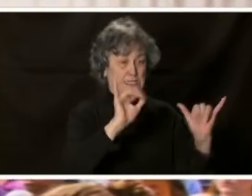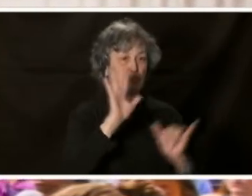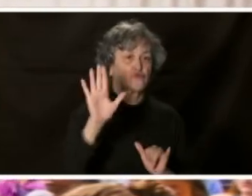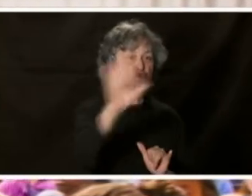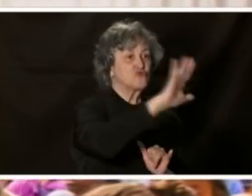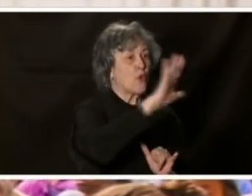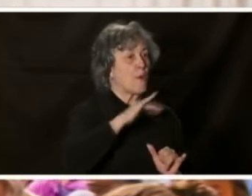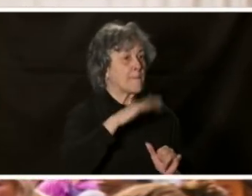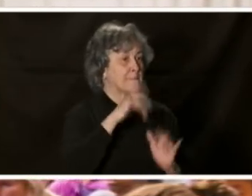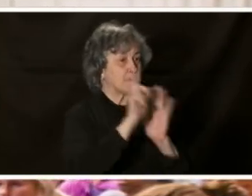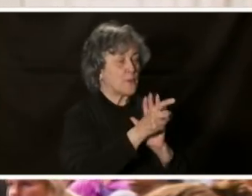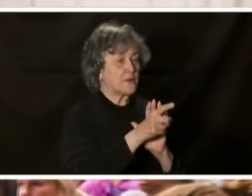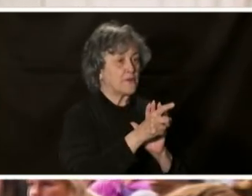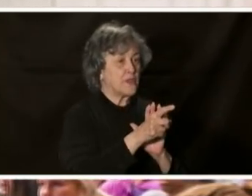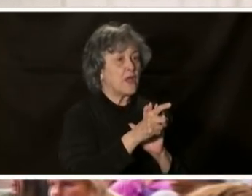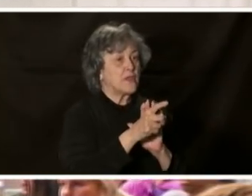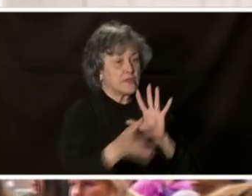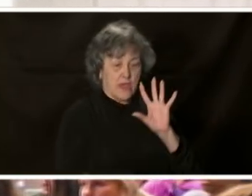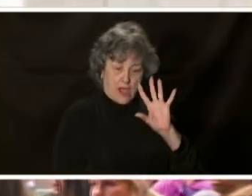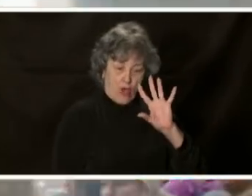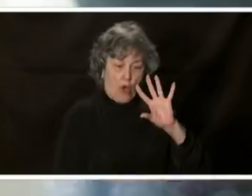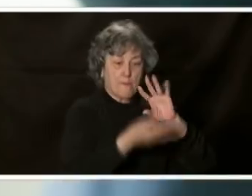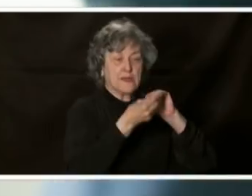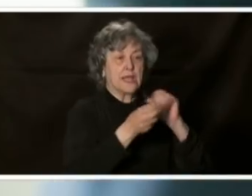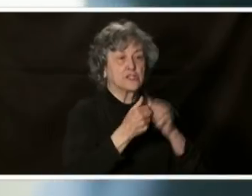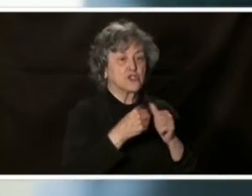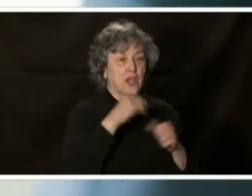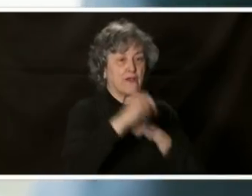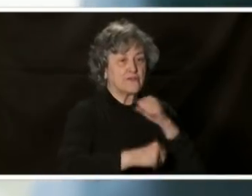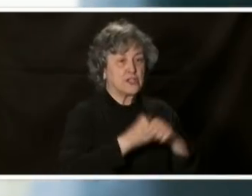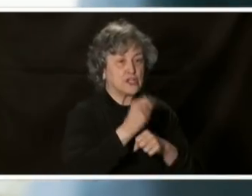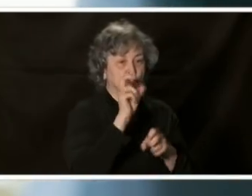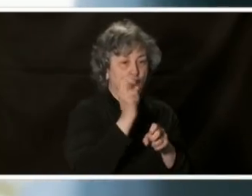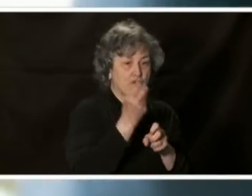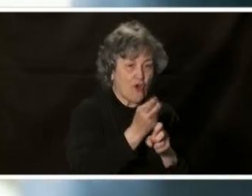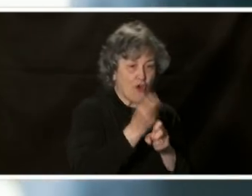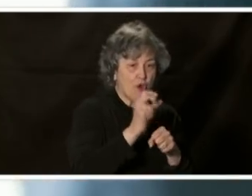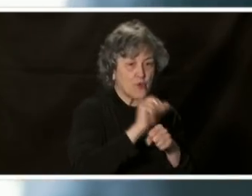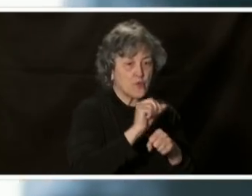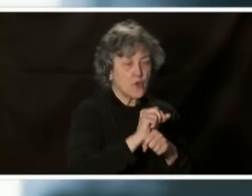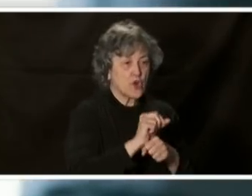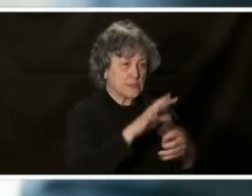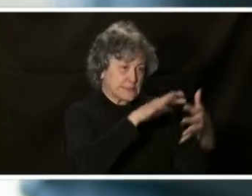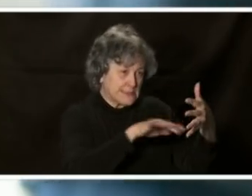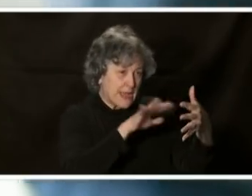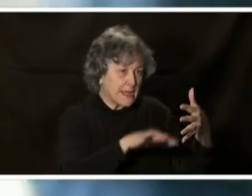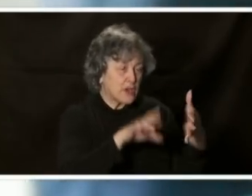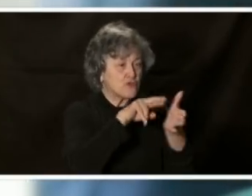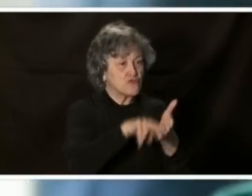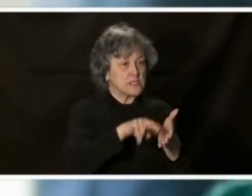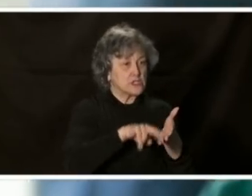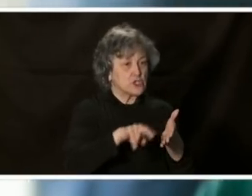THE CULMINATION OF YEARS OF HARD WORK, STUDY, RESEARCH, AND SERVICE.